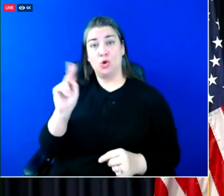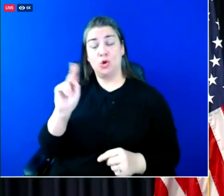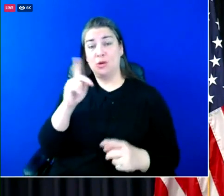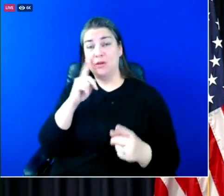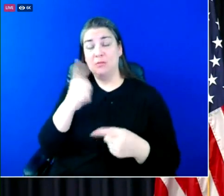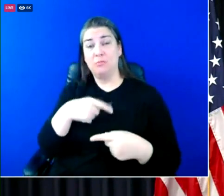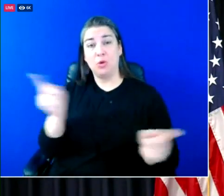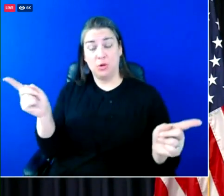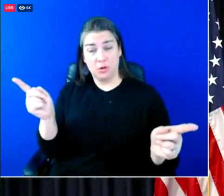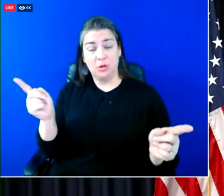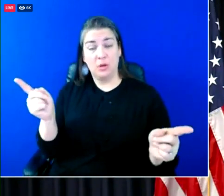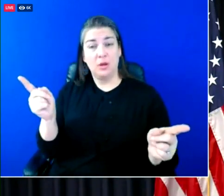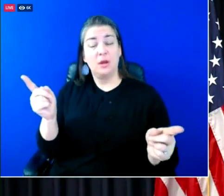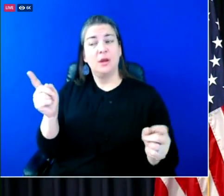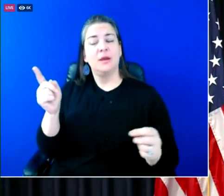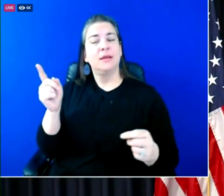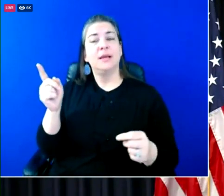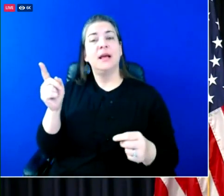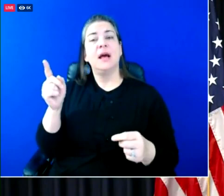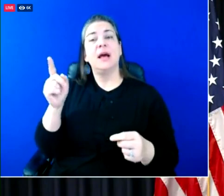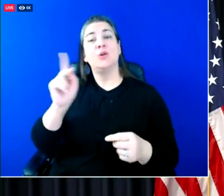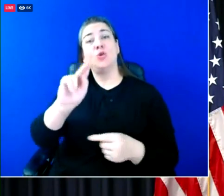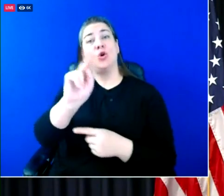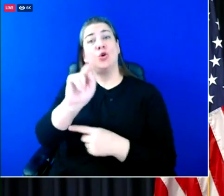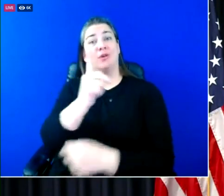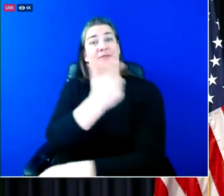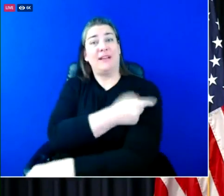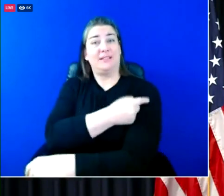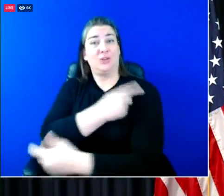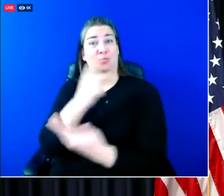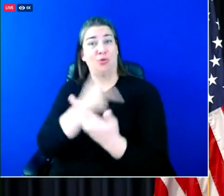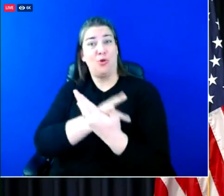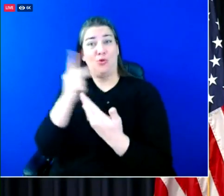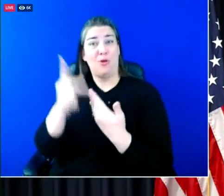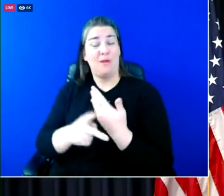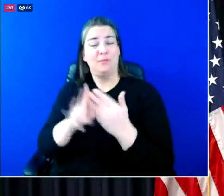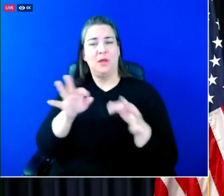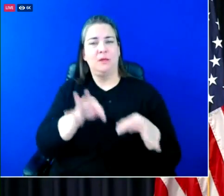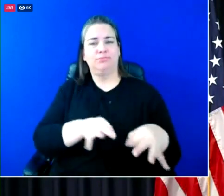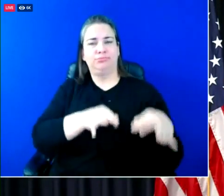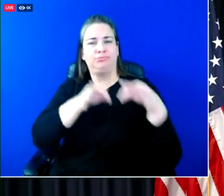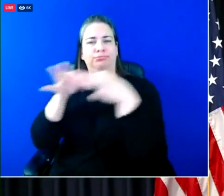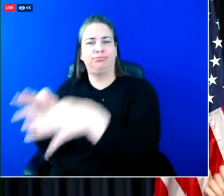to be rescheduled of for Thursday this Thursday. So vaccination appointments